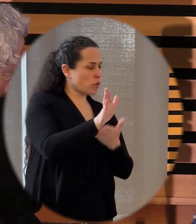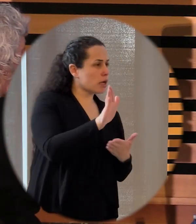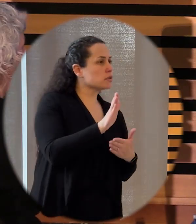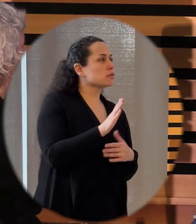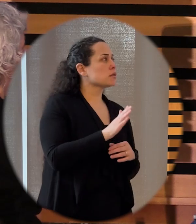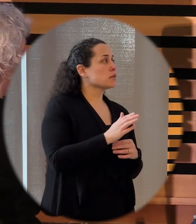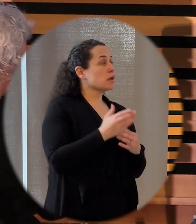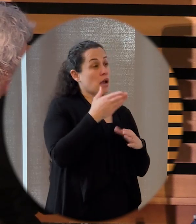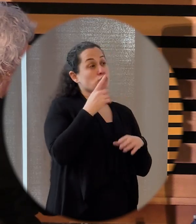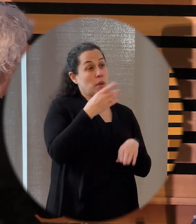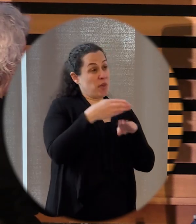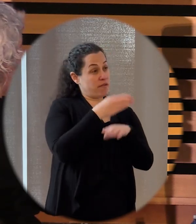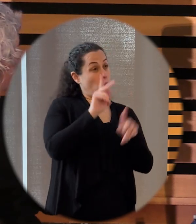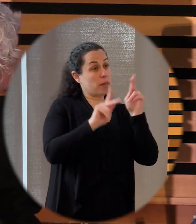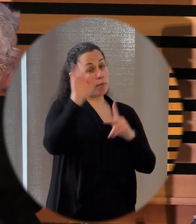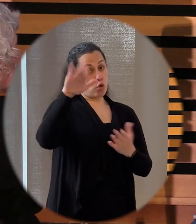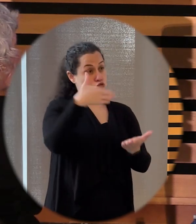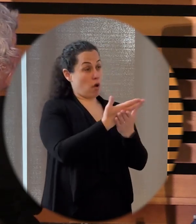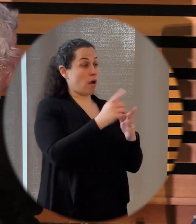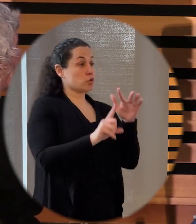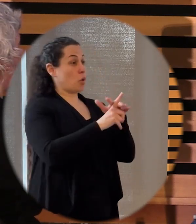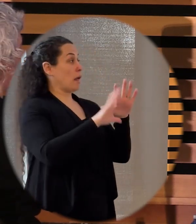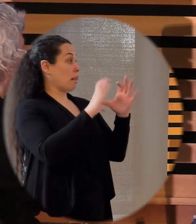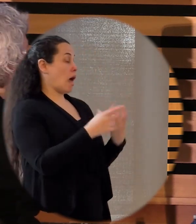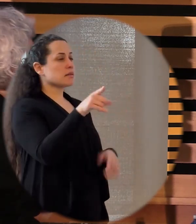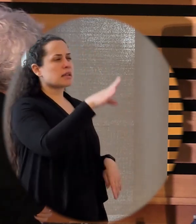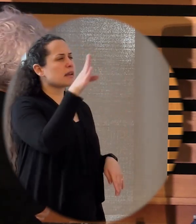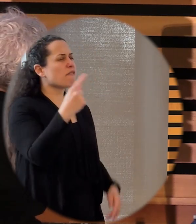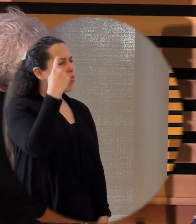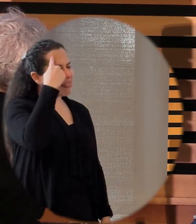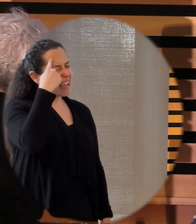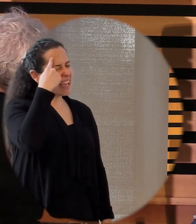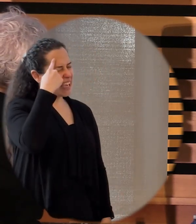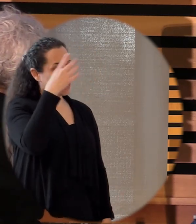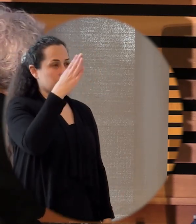before they arrive in class they've never even thought of it. Never even had it in